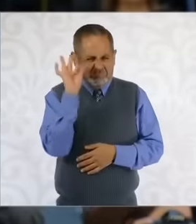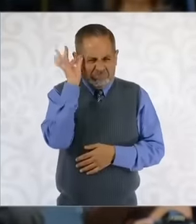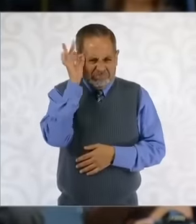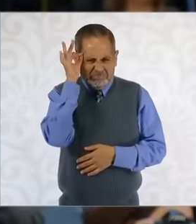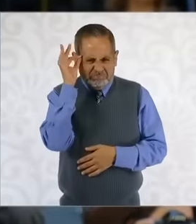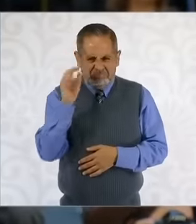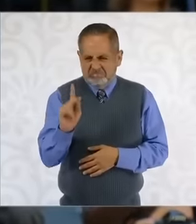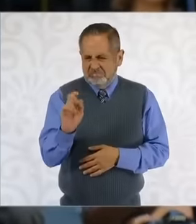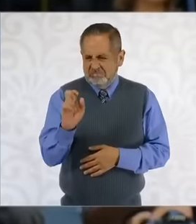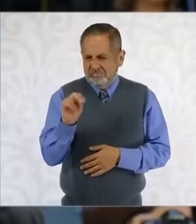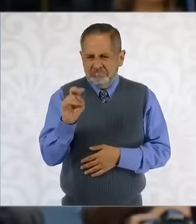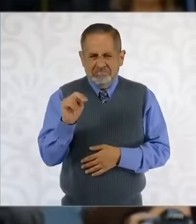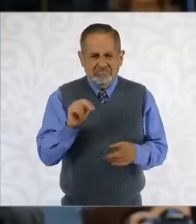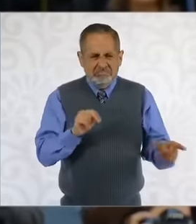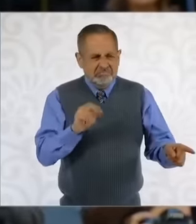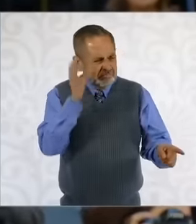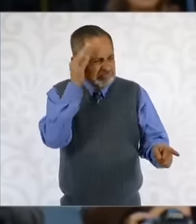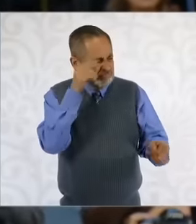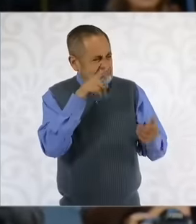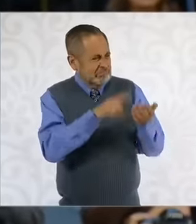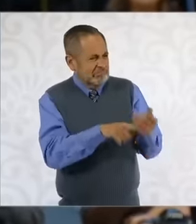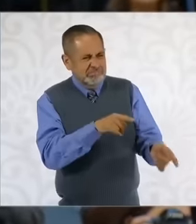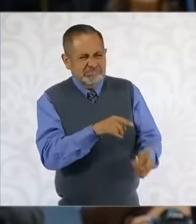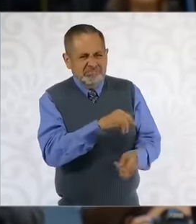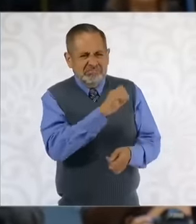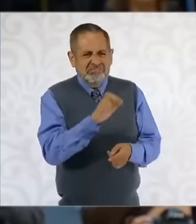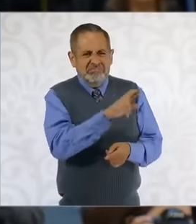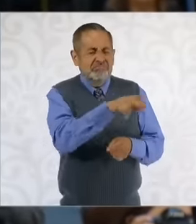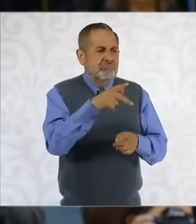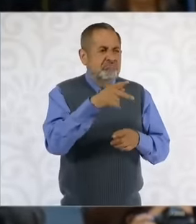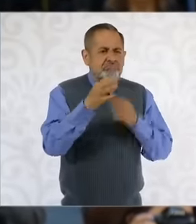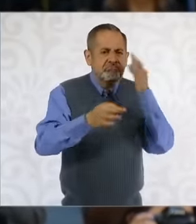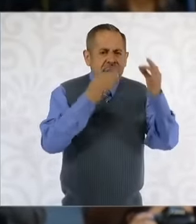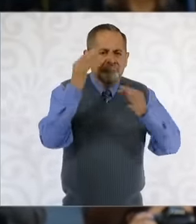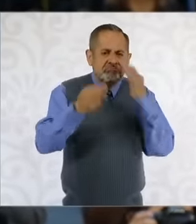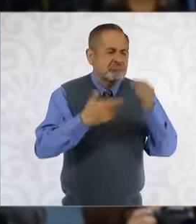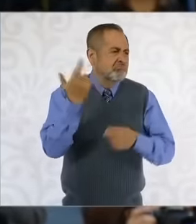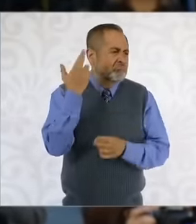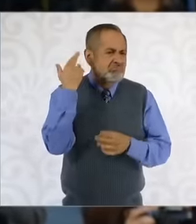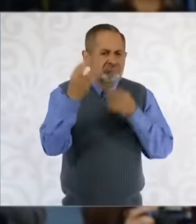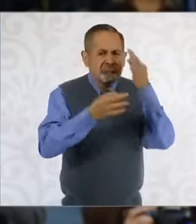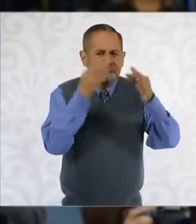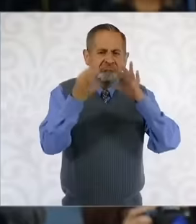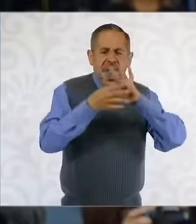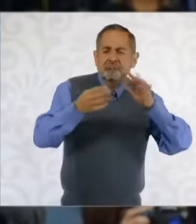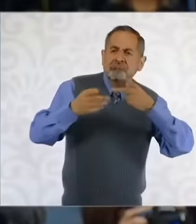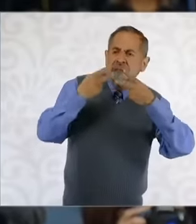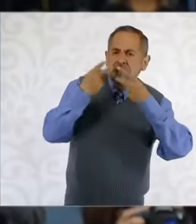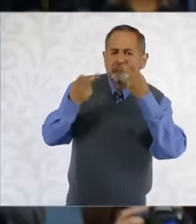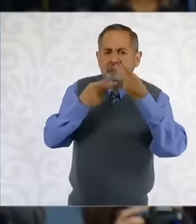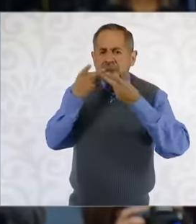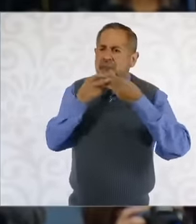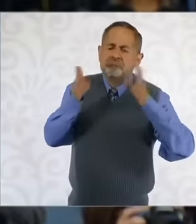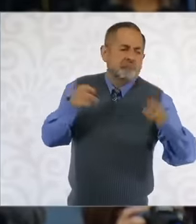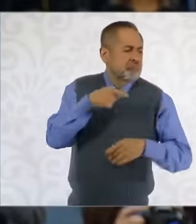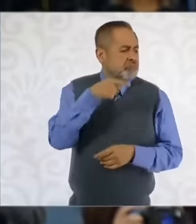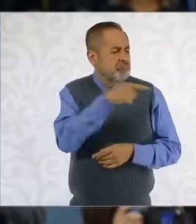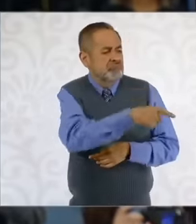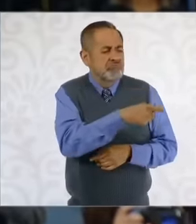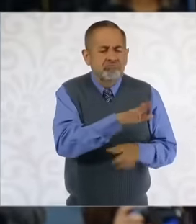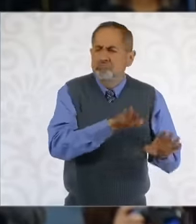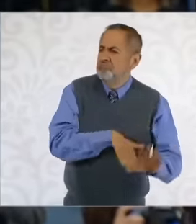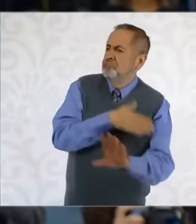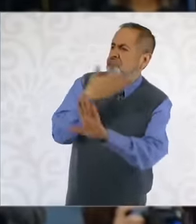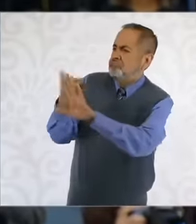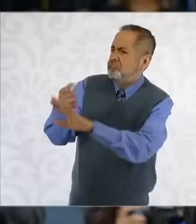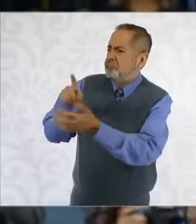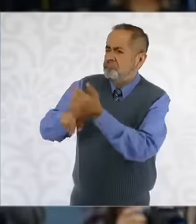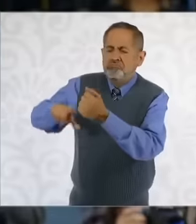of the toxic Junior on Radio Nacional, has already spoken openly about a coup d'état between the Us